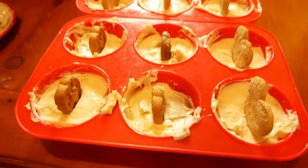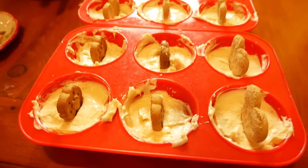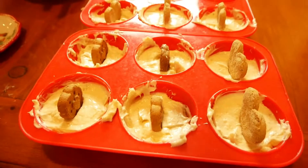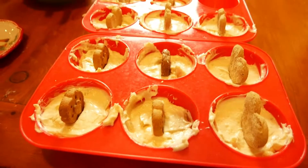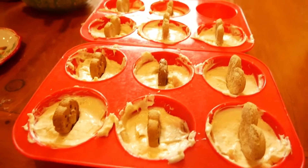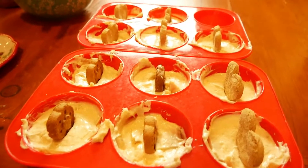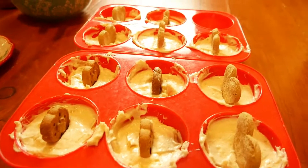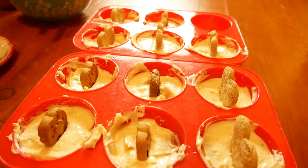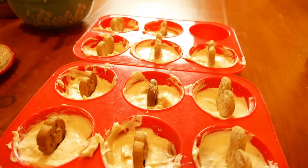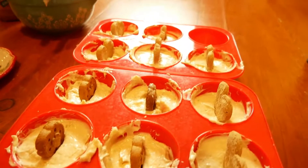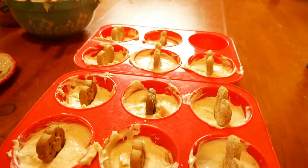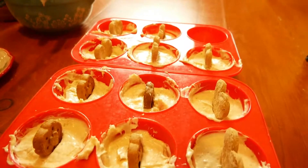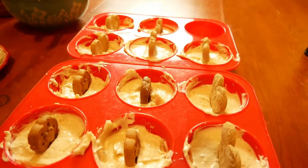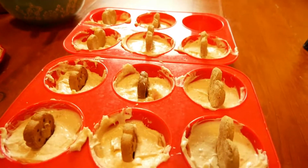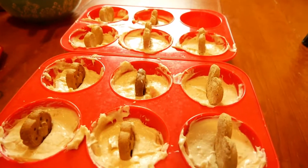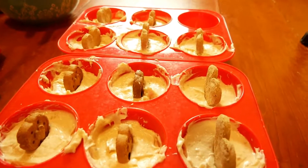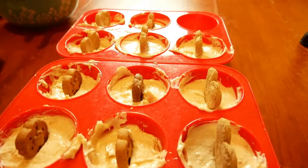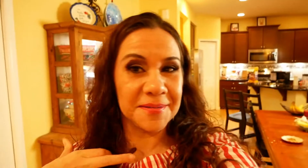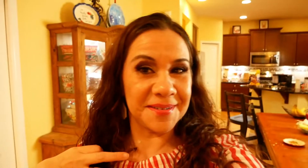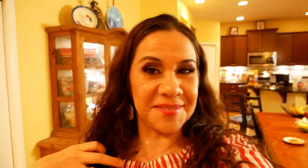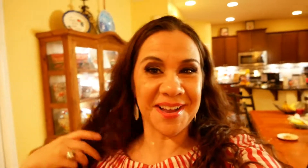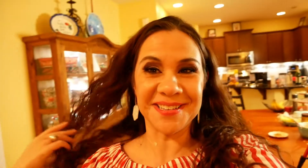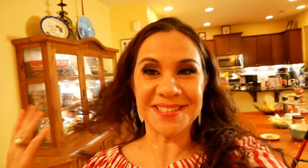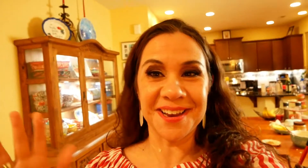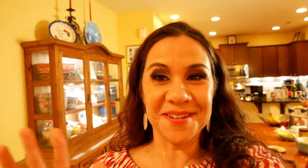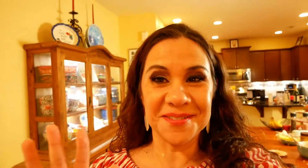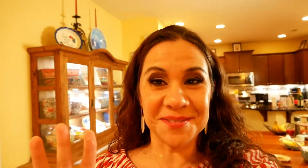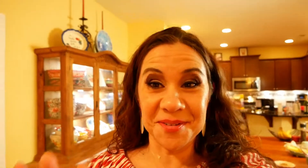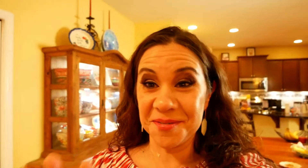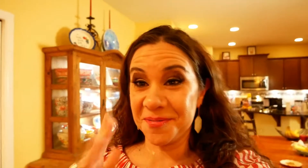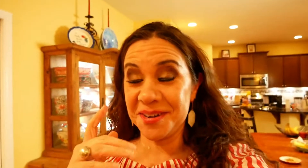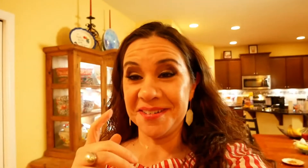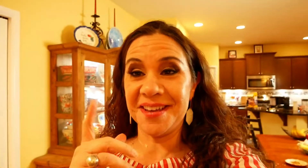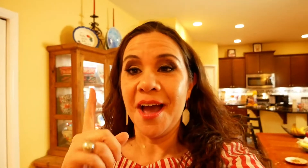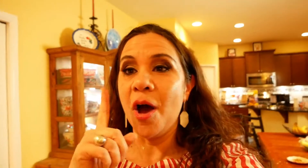overnight or a couple hours and they will be ready you guys i know some of you are really